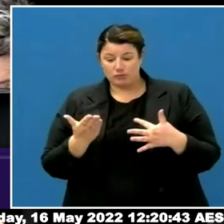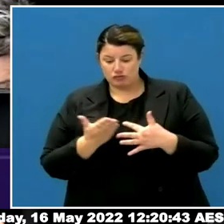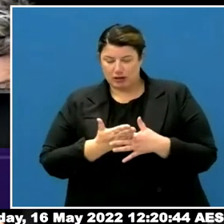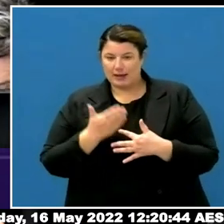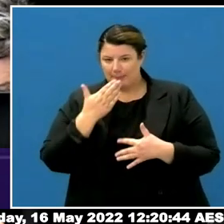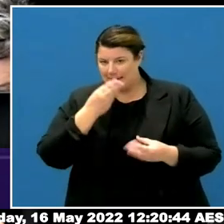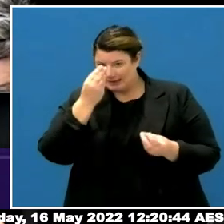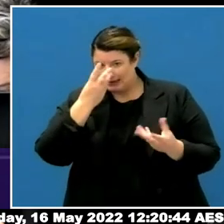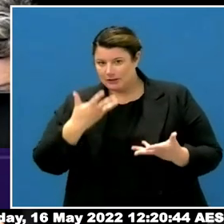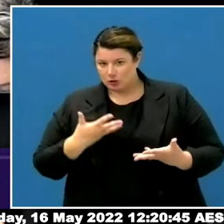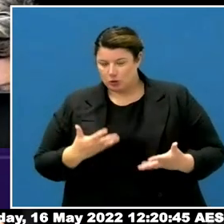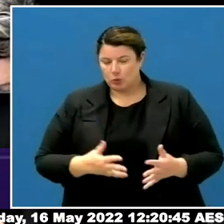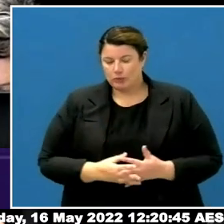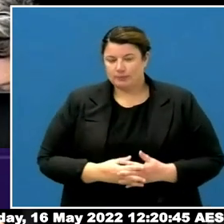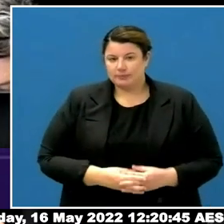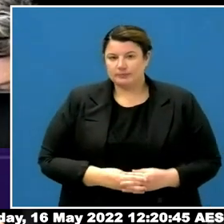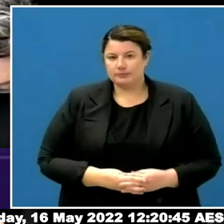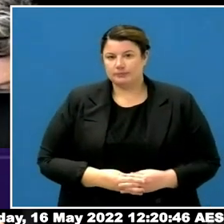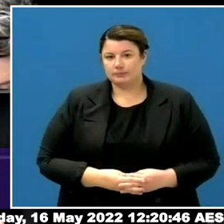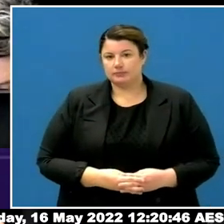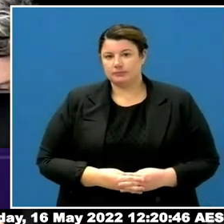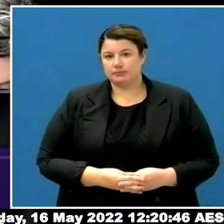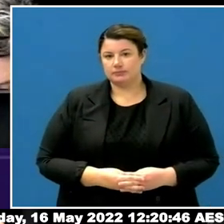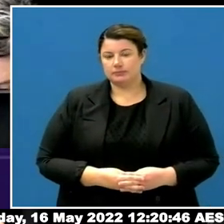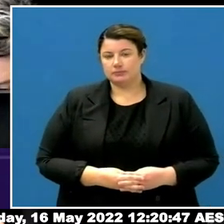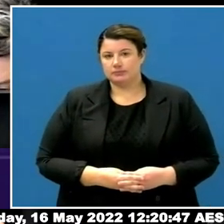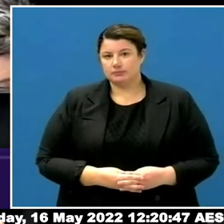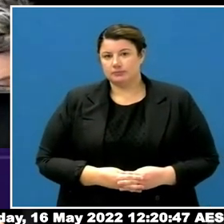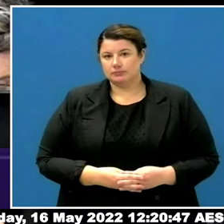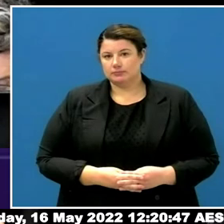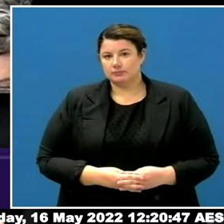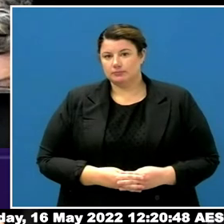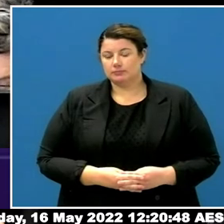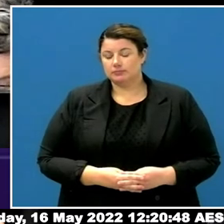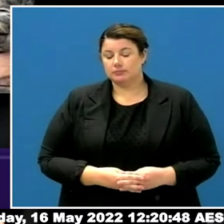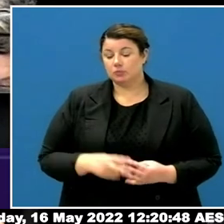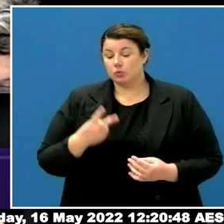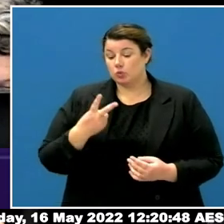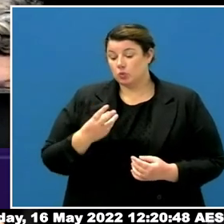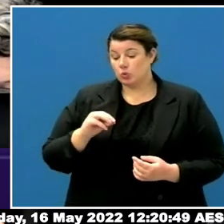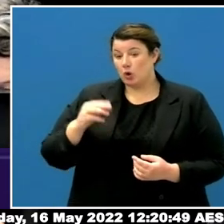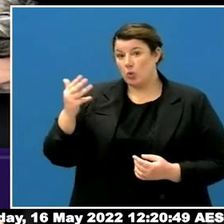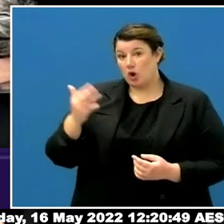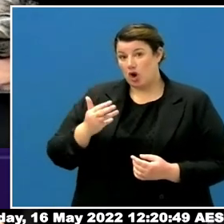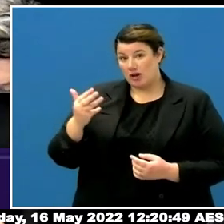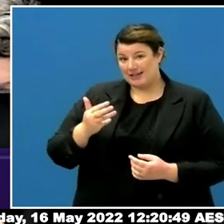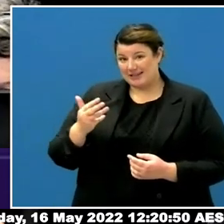know. It's your understanding that in the second half of 2019, Jason was abused by Mr